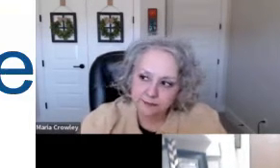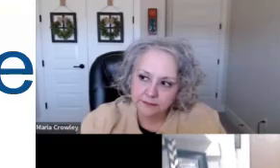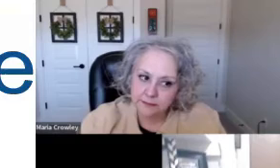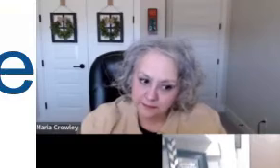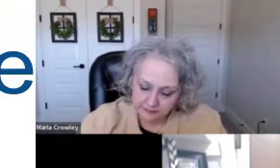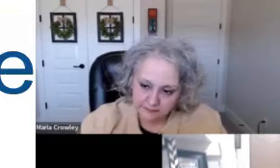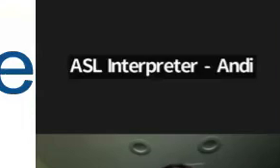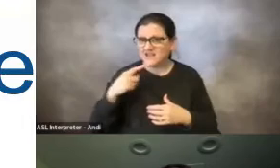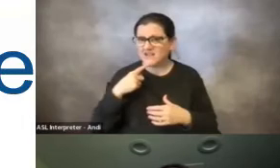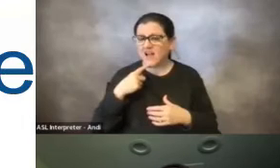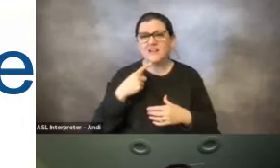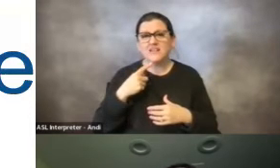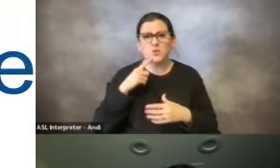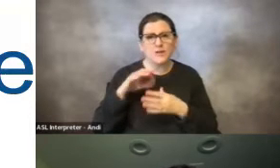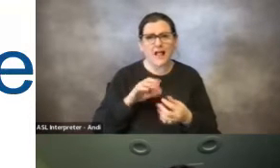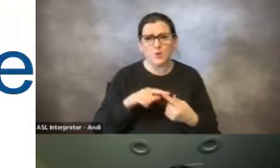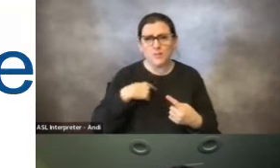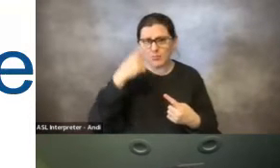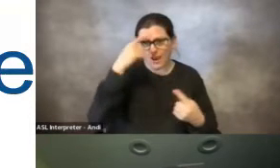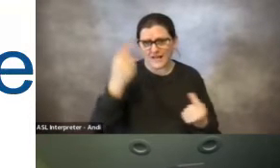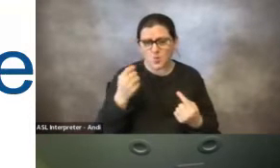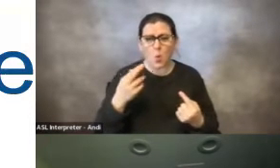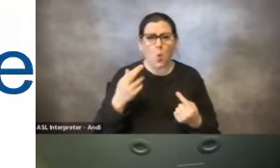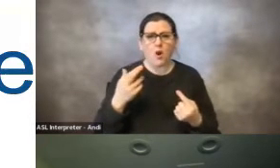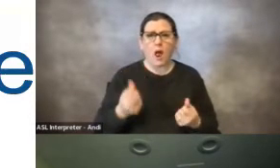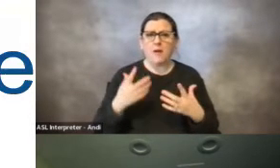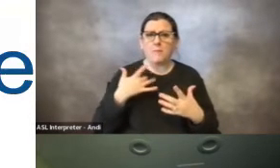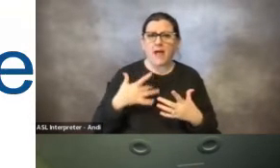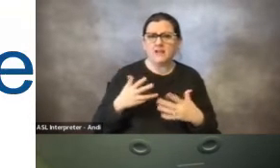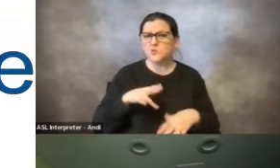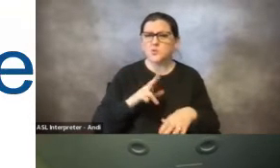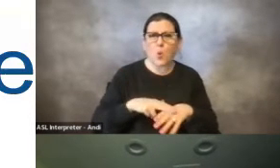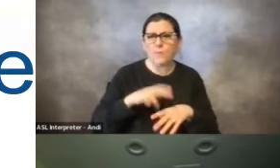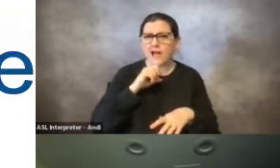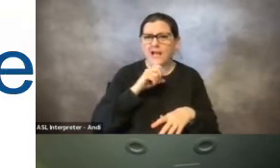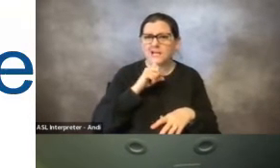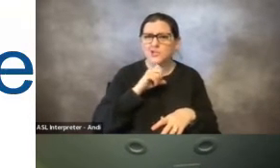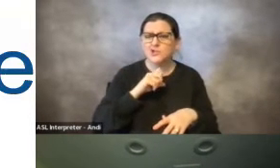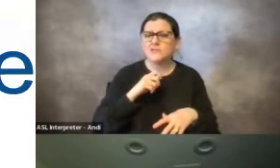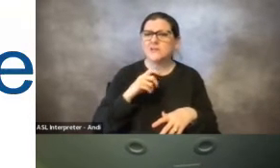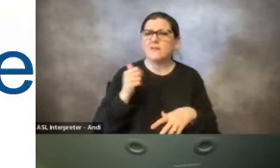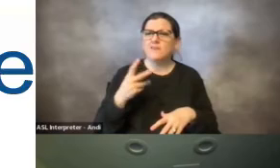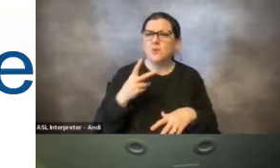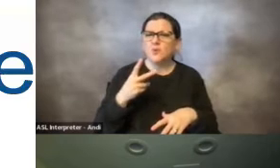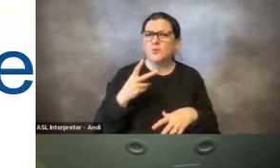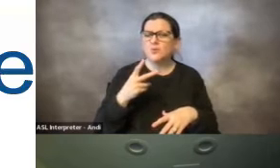aging? You know, so I did take a couple of different notes that kind of address this first question. So, you know, I'd say